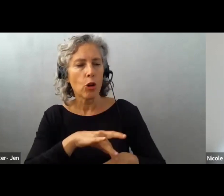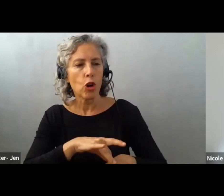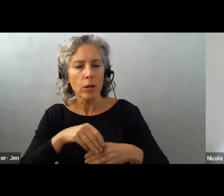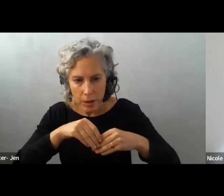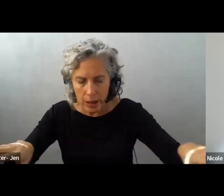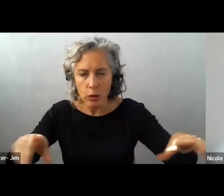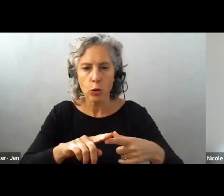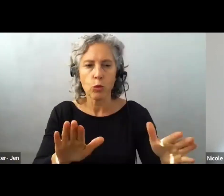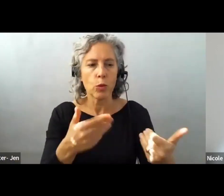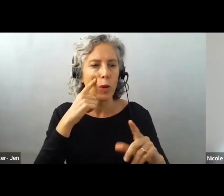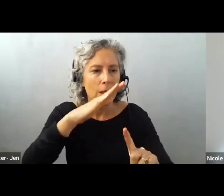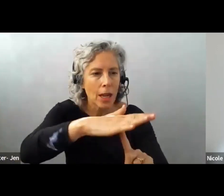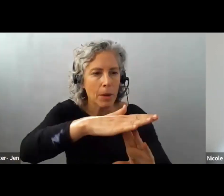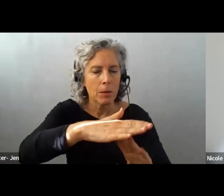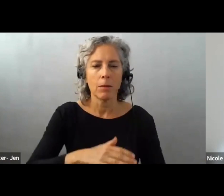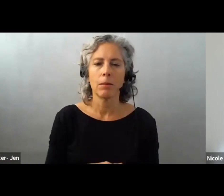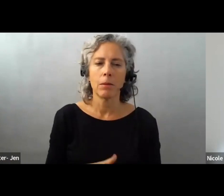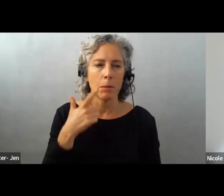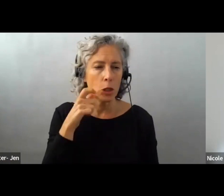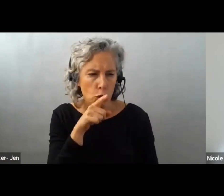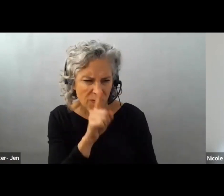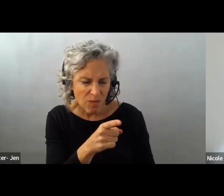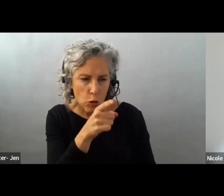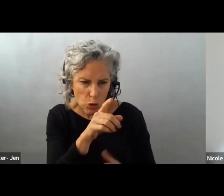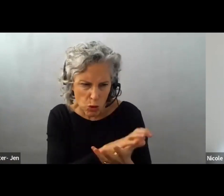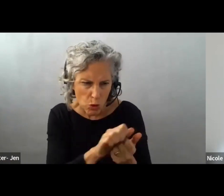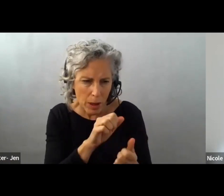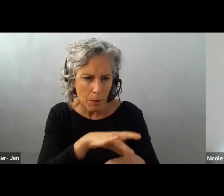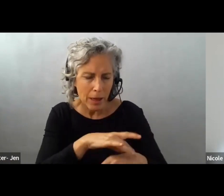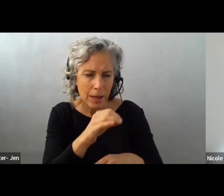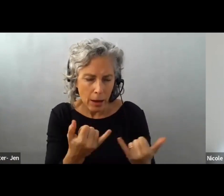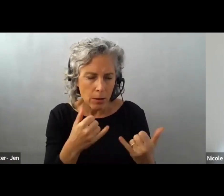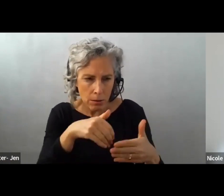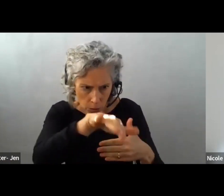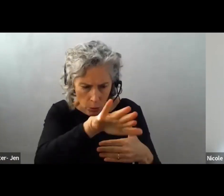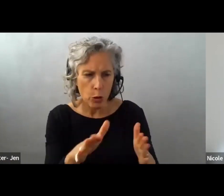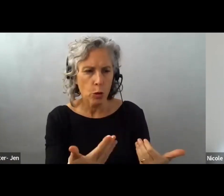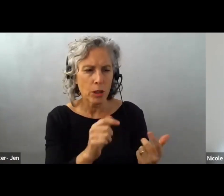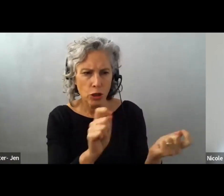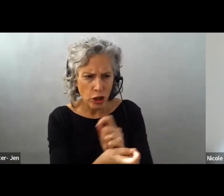timeout rounding us or destroying the planet by telling us we need to change our race as society take climate change